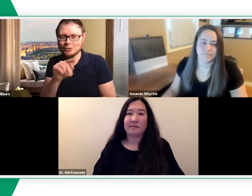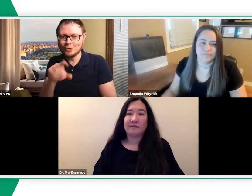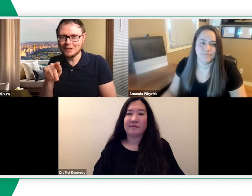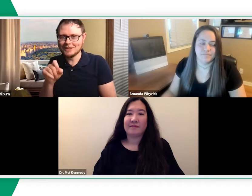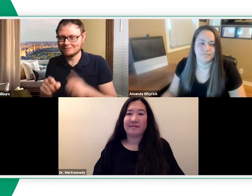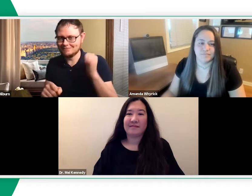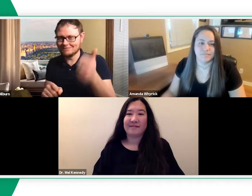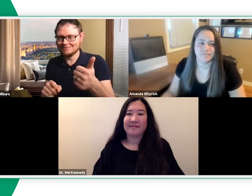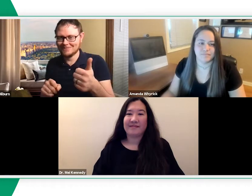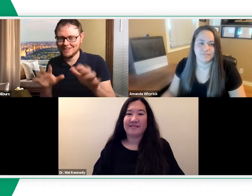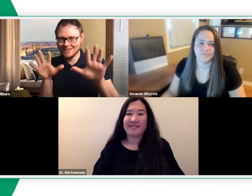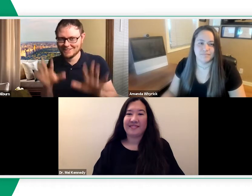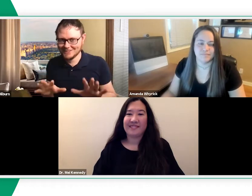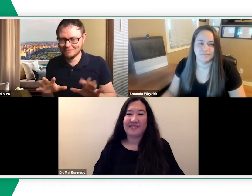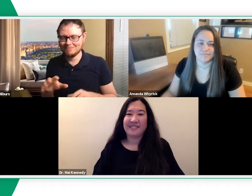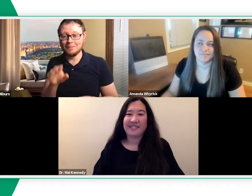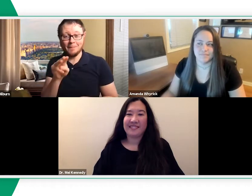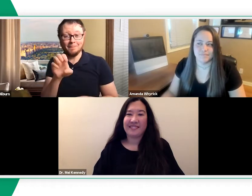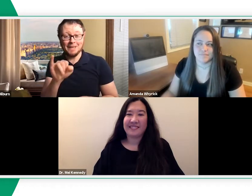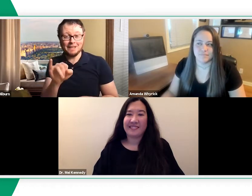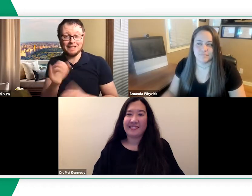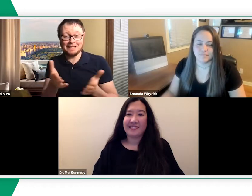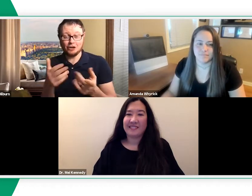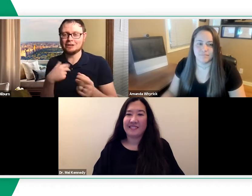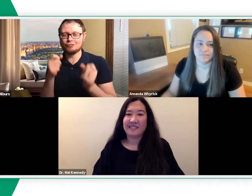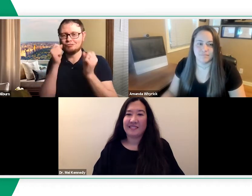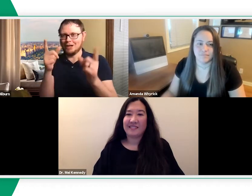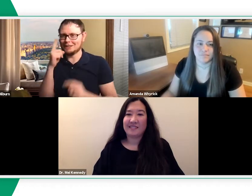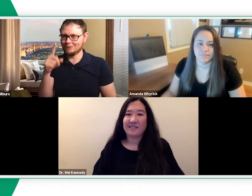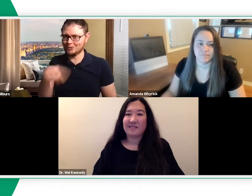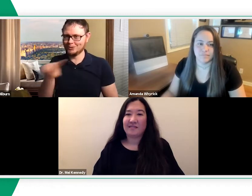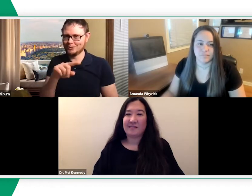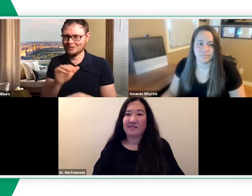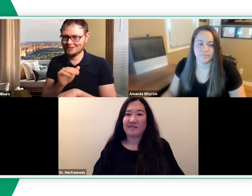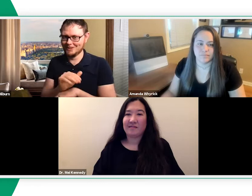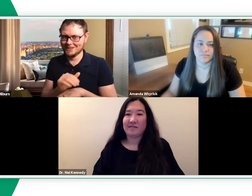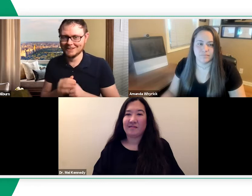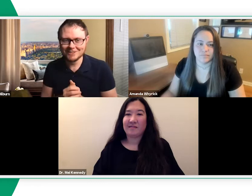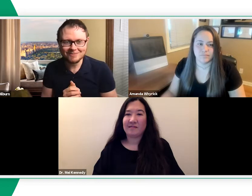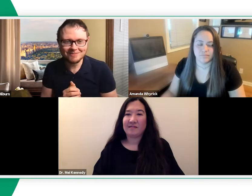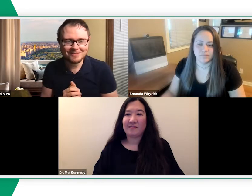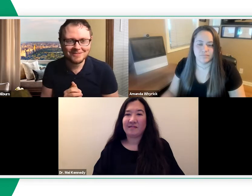I see a good percent of you plan on using our toolkits. Awesome. Mei has a surprise